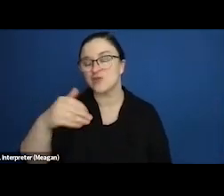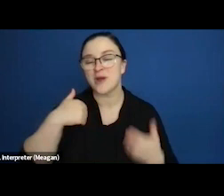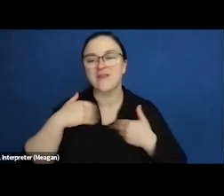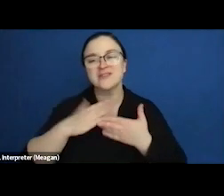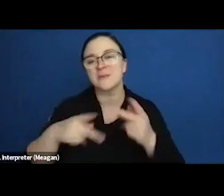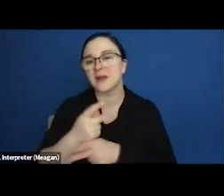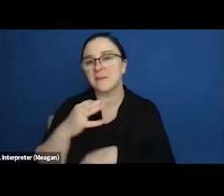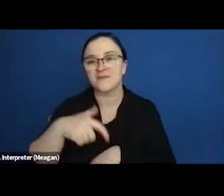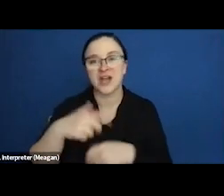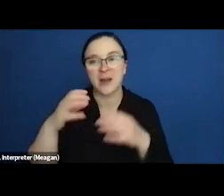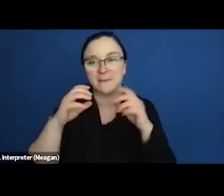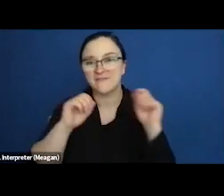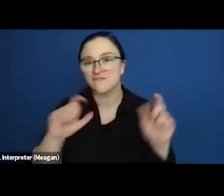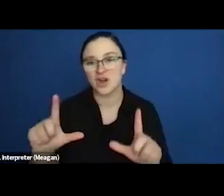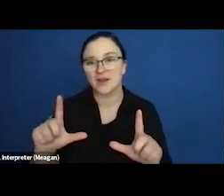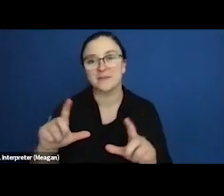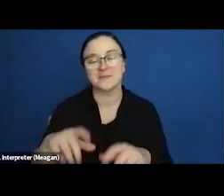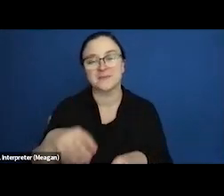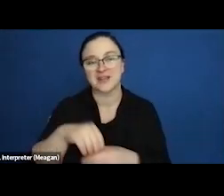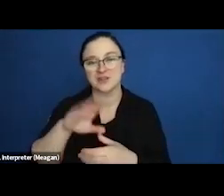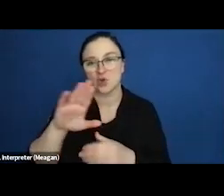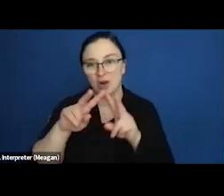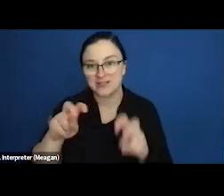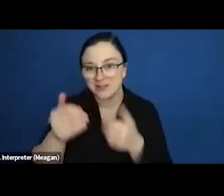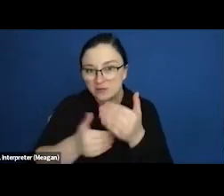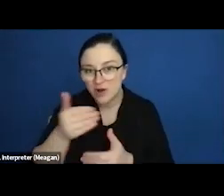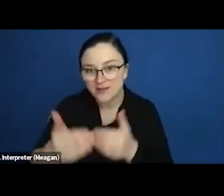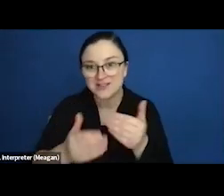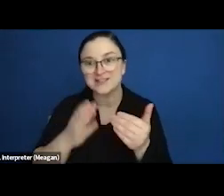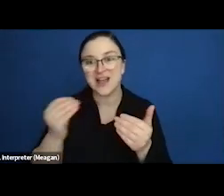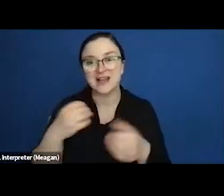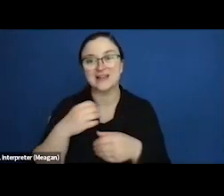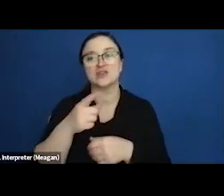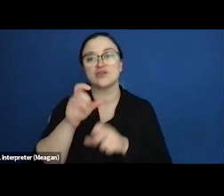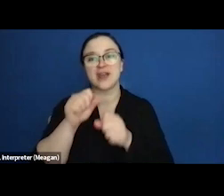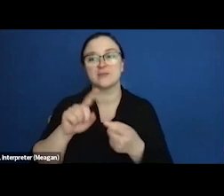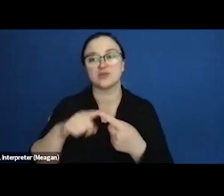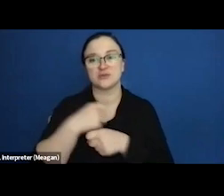within your assessment process. And you're able to ensure that it's community engaged